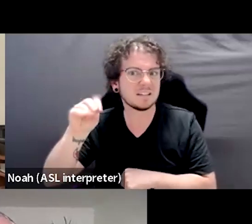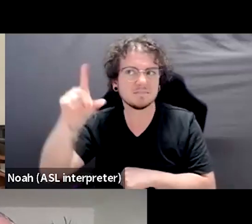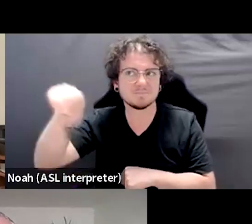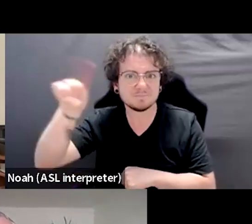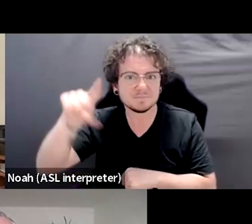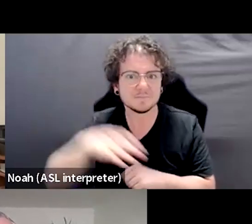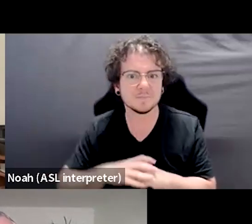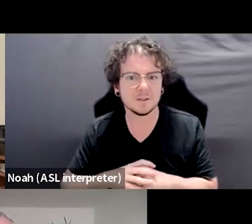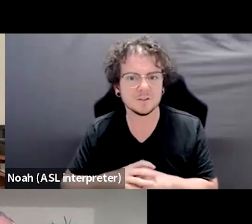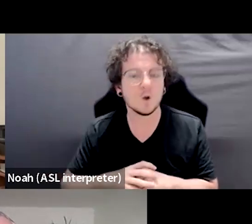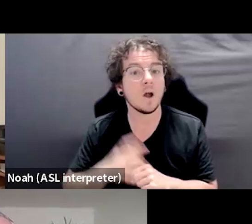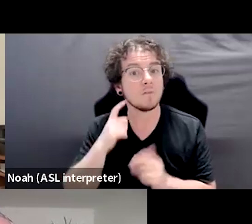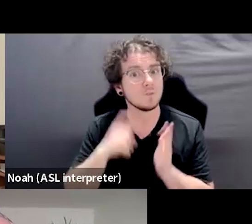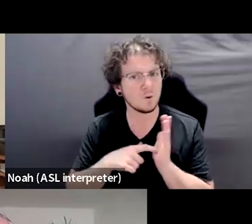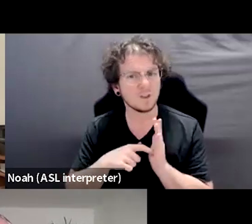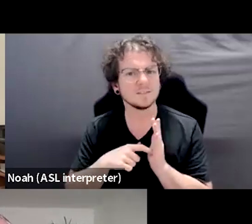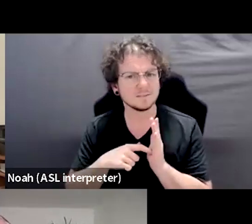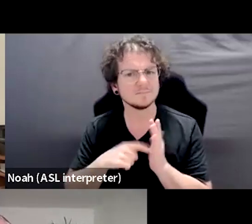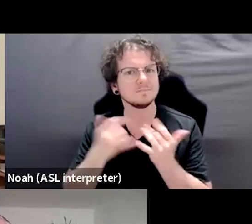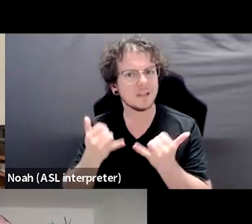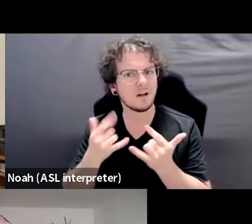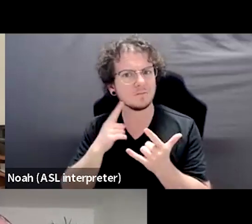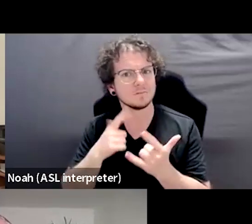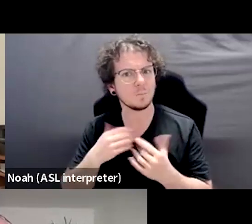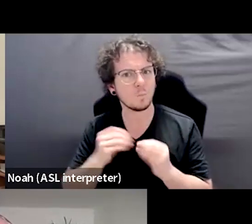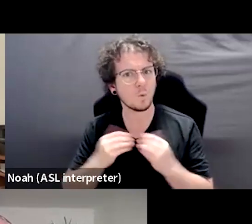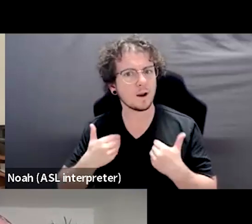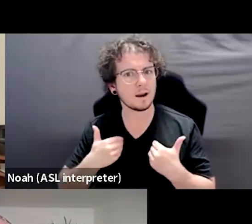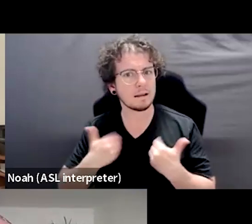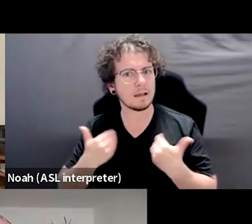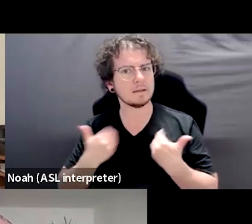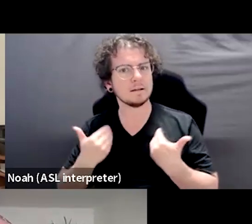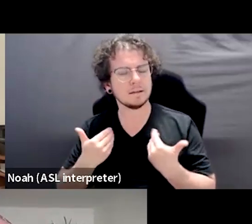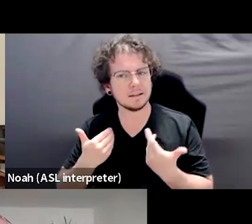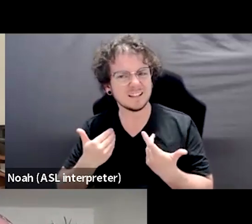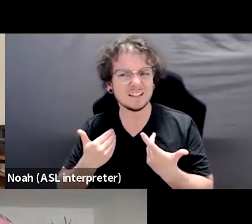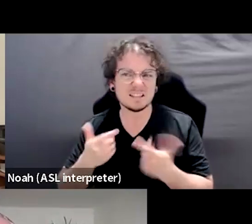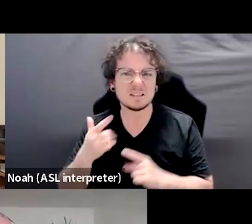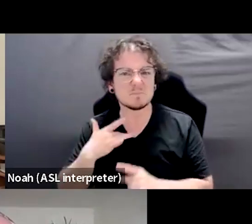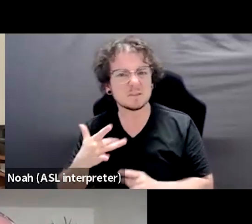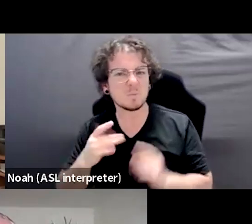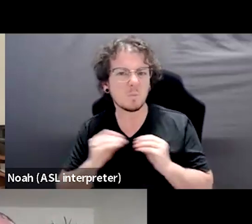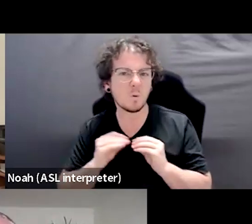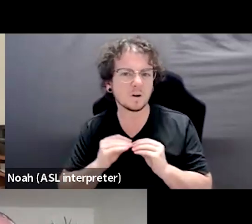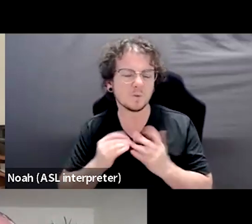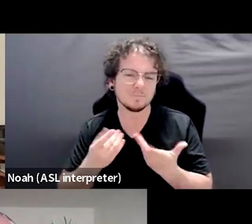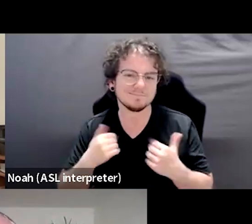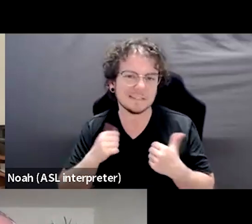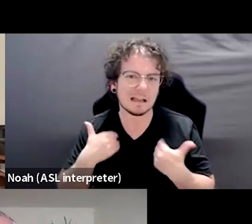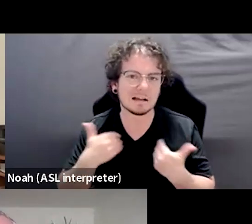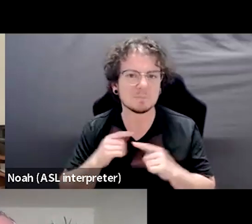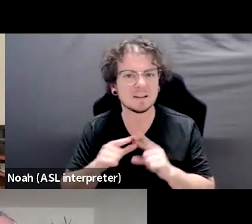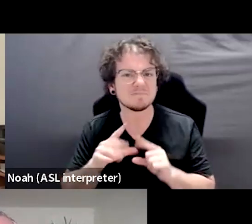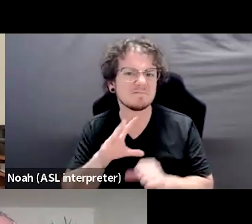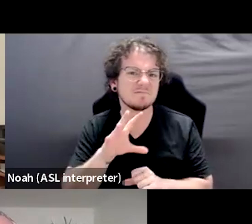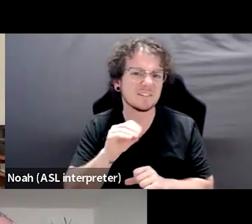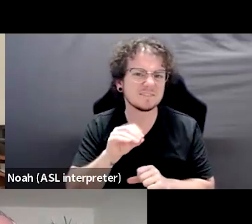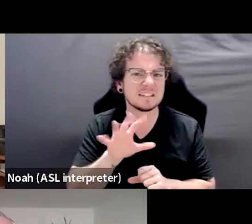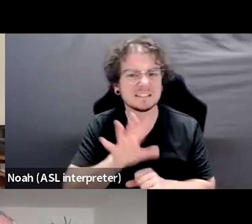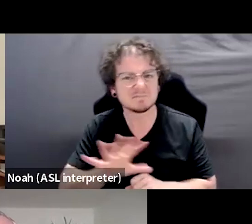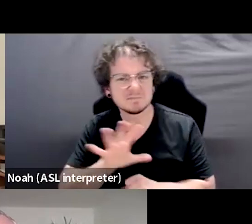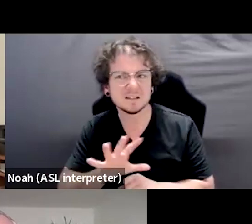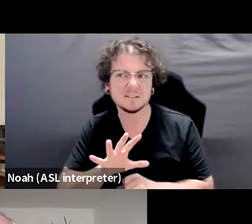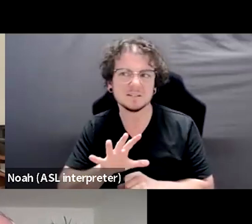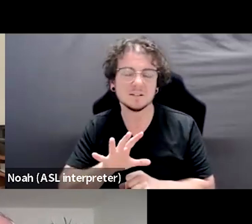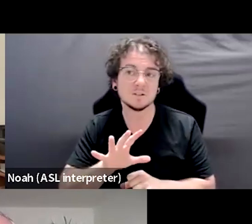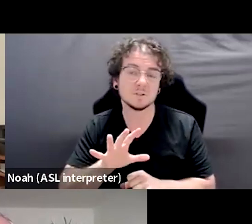actually calmed down a bit now and is spread sort of between 50 and up. So, I don't know if that's